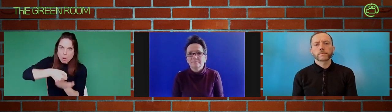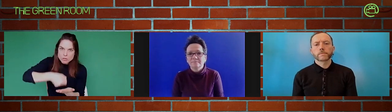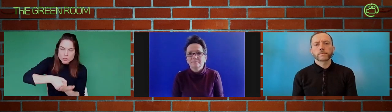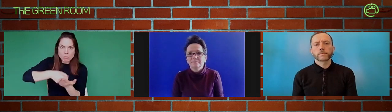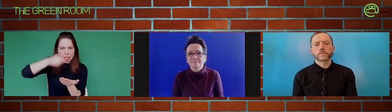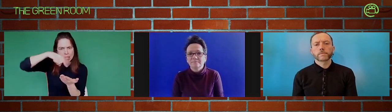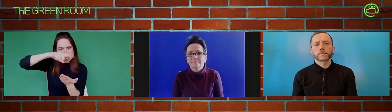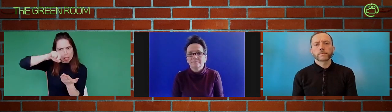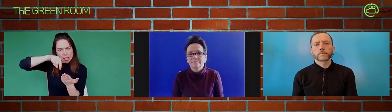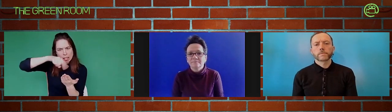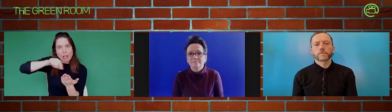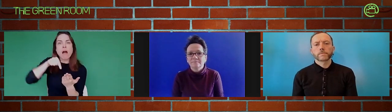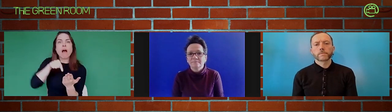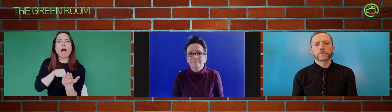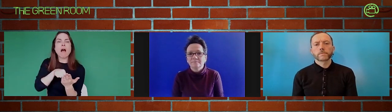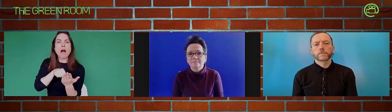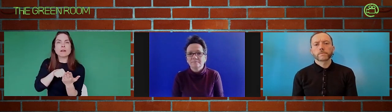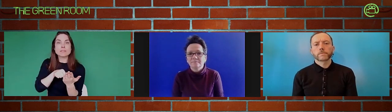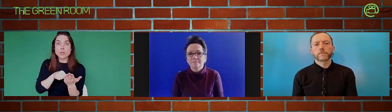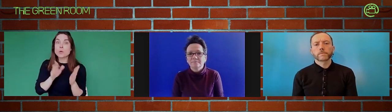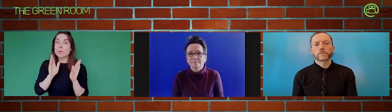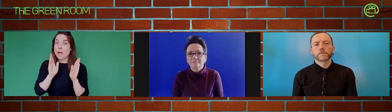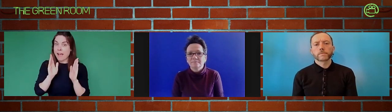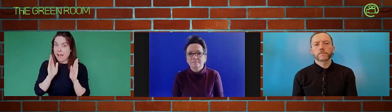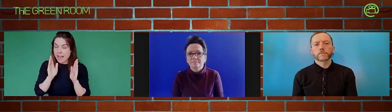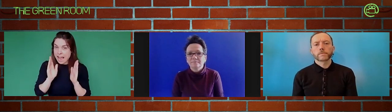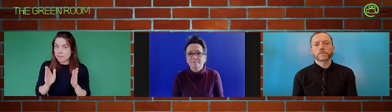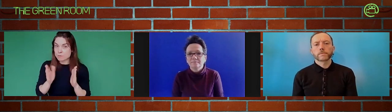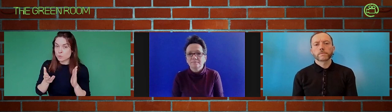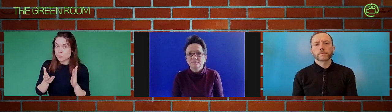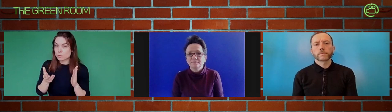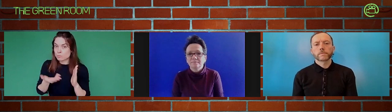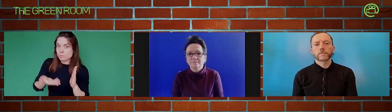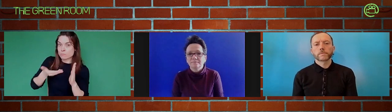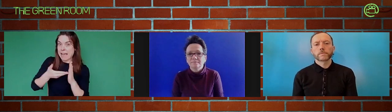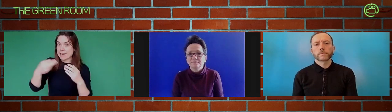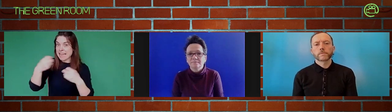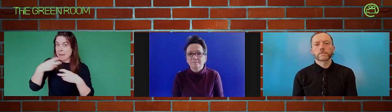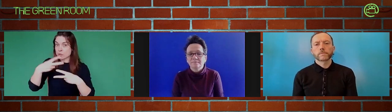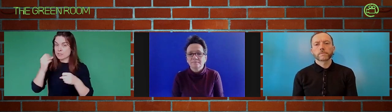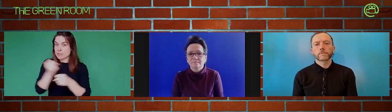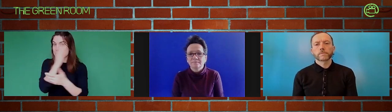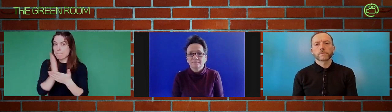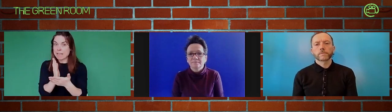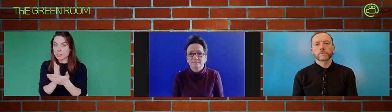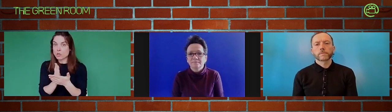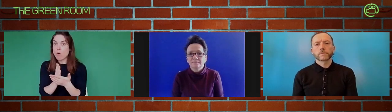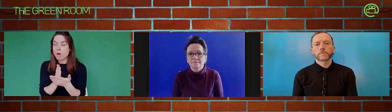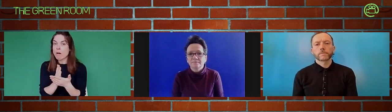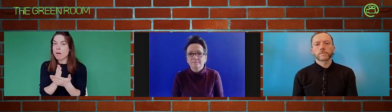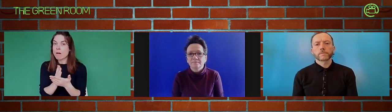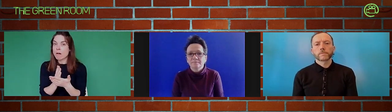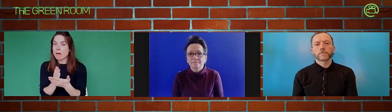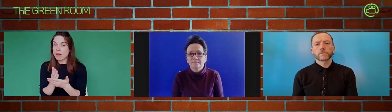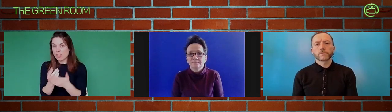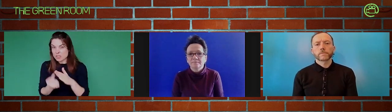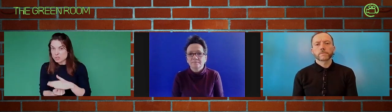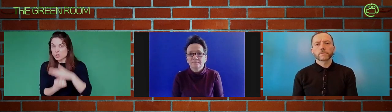facility, I mean, you know, it's more wide now since lockdowns. But it is you know you know that sort of influence is